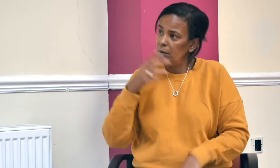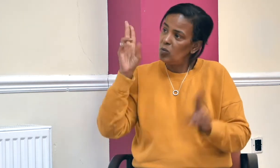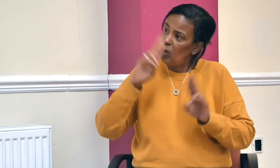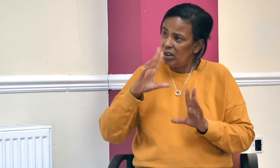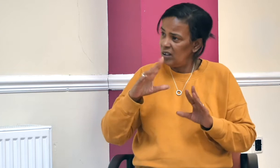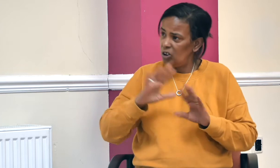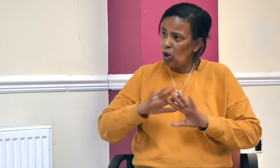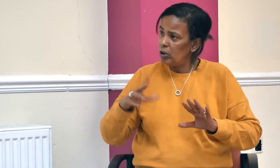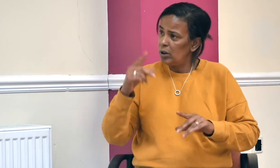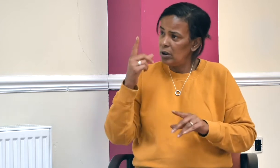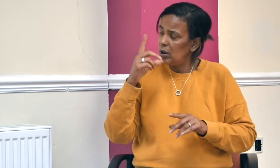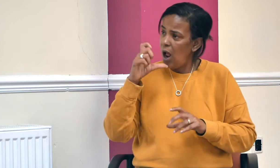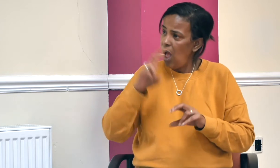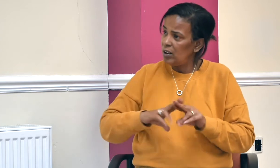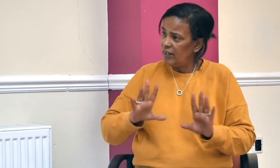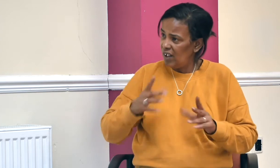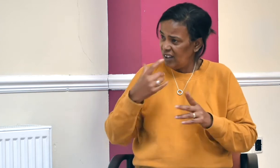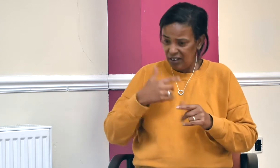The pupils at my school were not just from Cardiff.